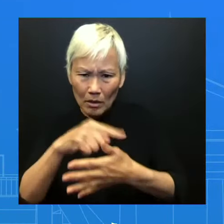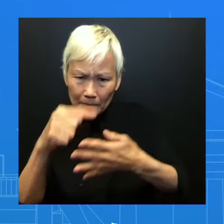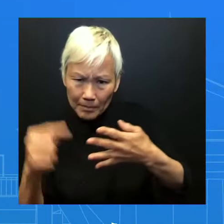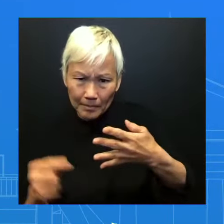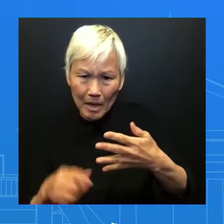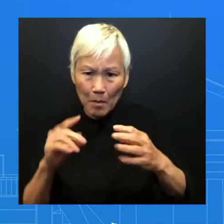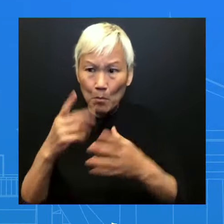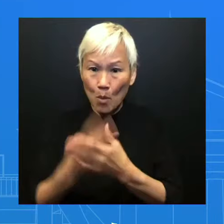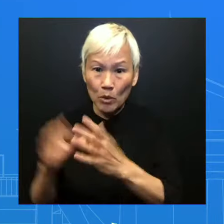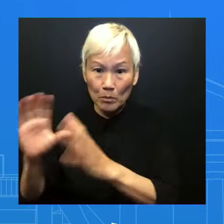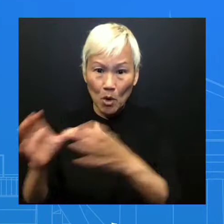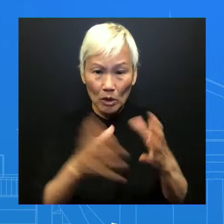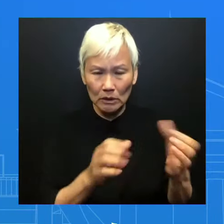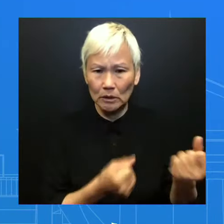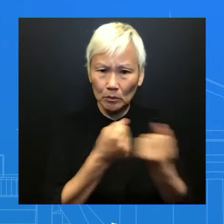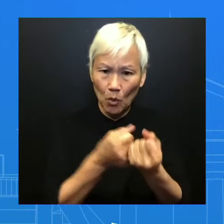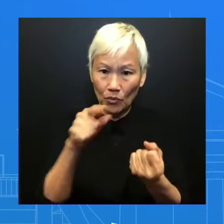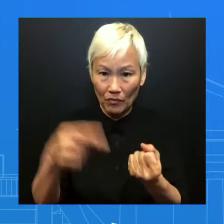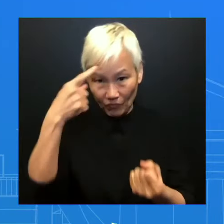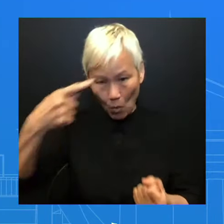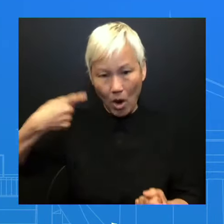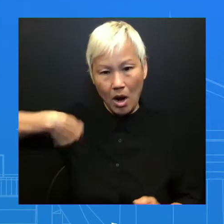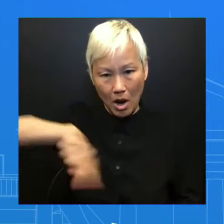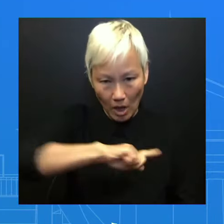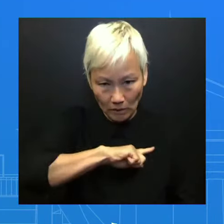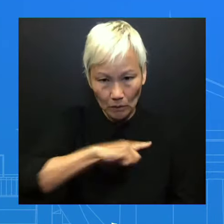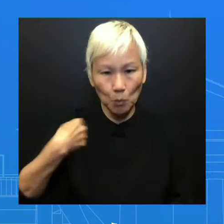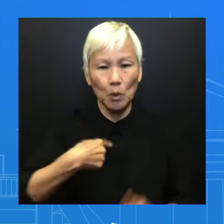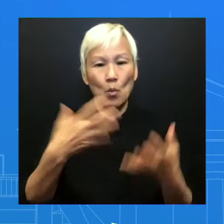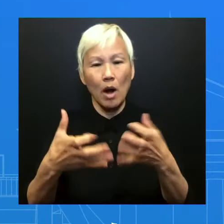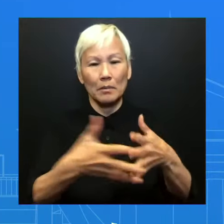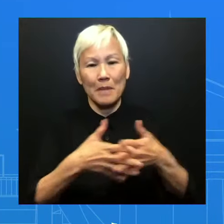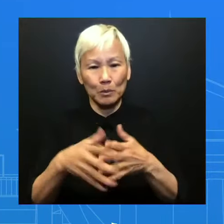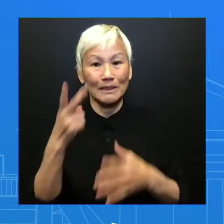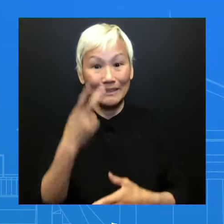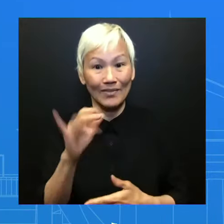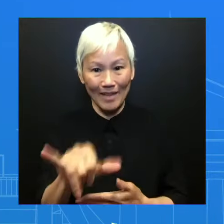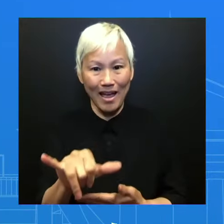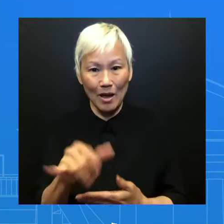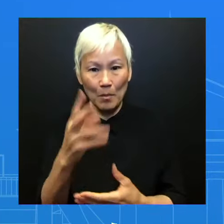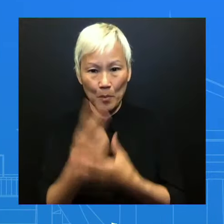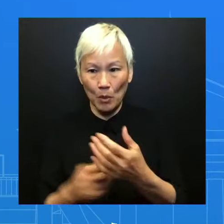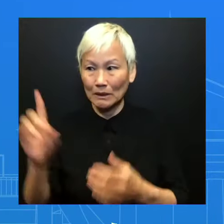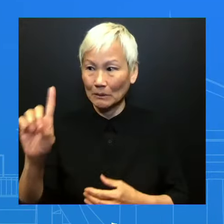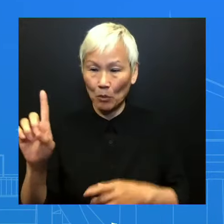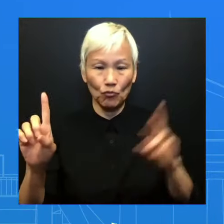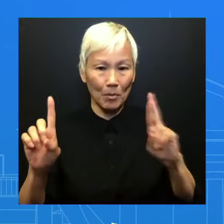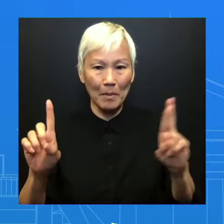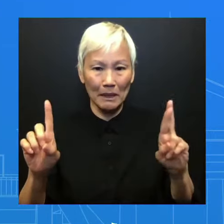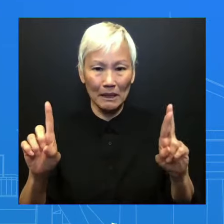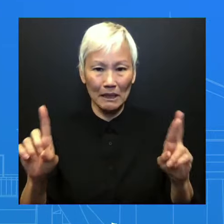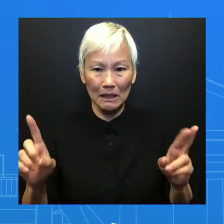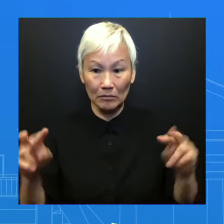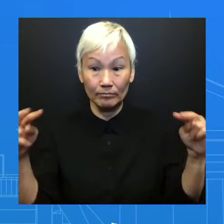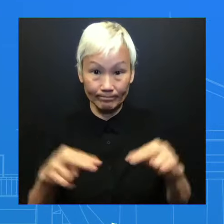clearly also to Congress so that it can get both Democrat and Republican votes. The Press: So if there is not a deal, there is no plan B?